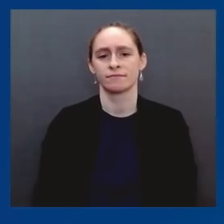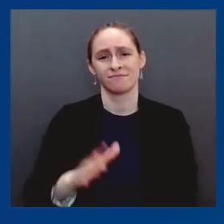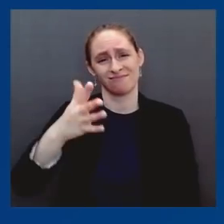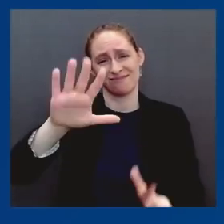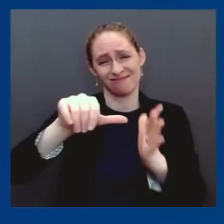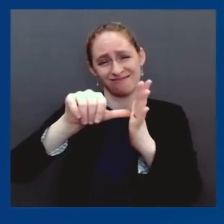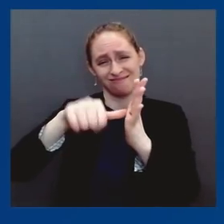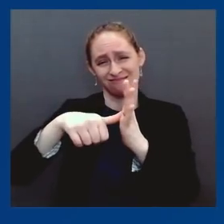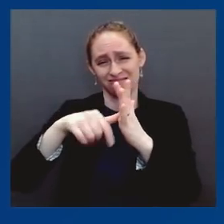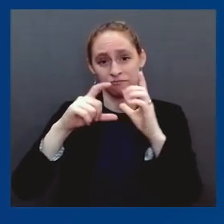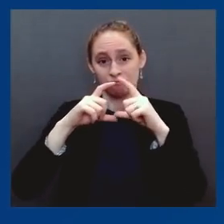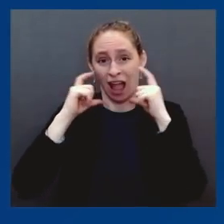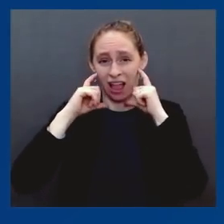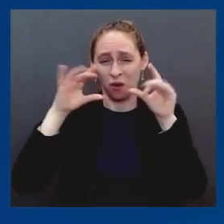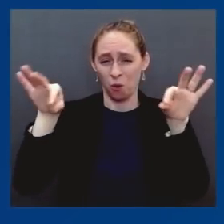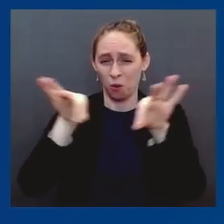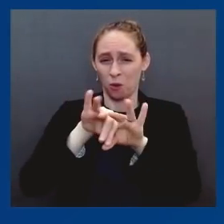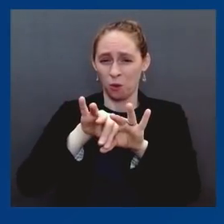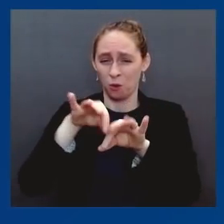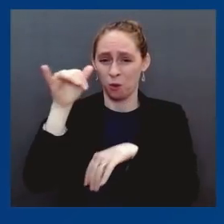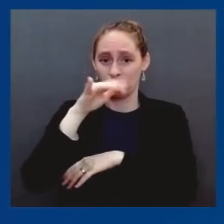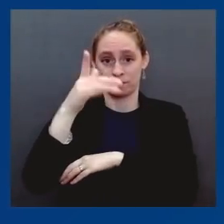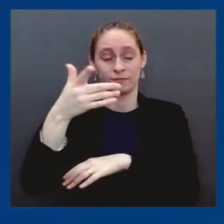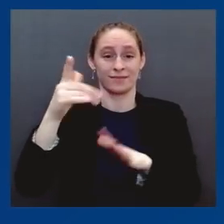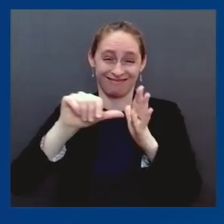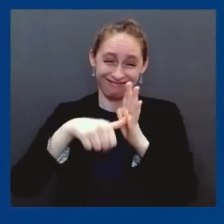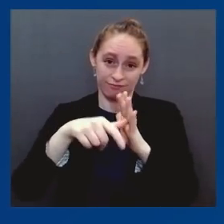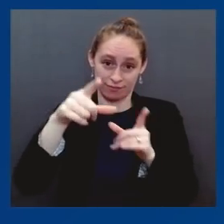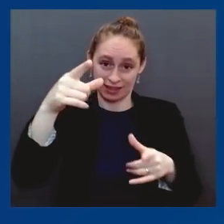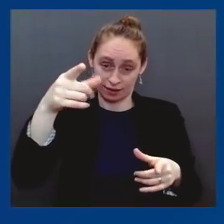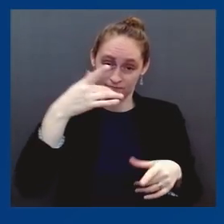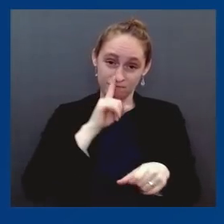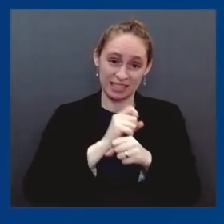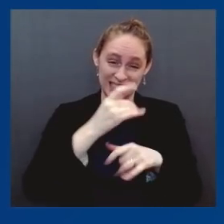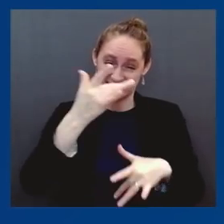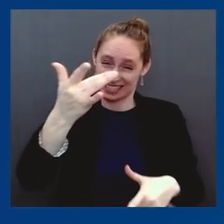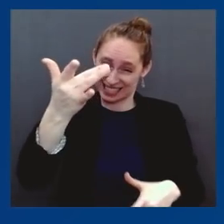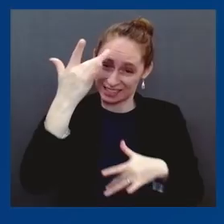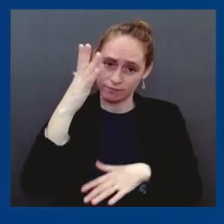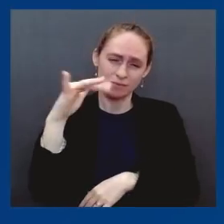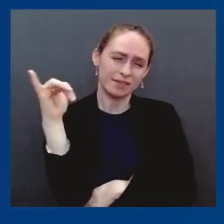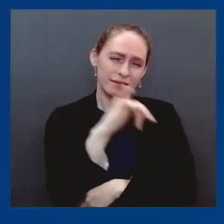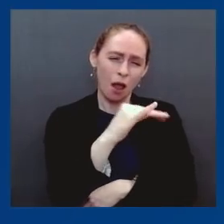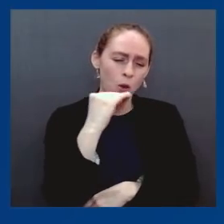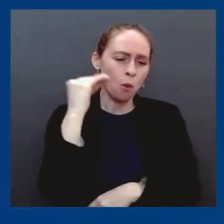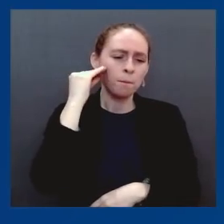it is best for you to stay home and to stay away from others. As we continue to fight COVID-19,